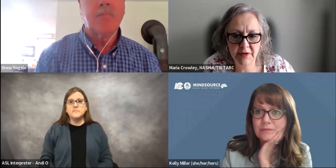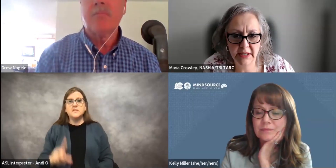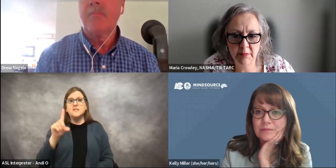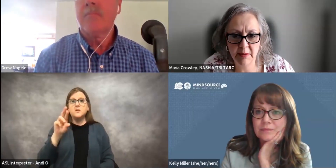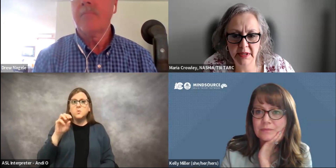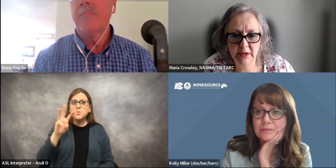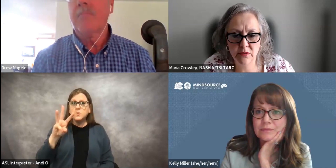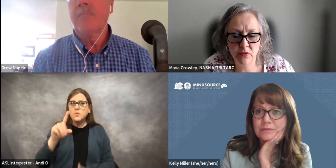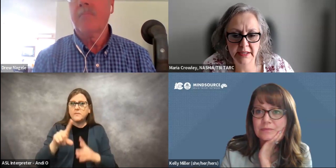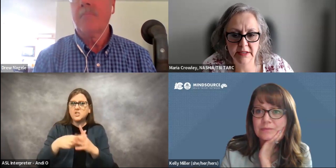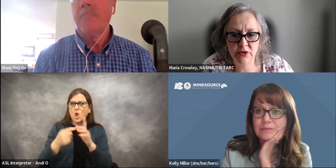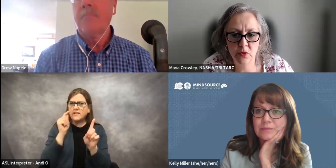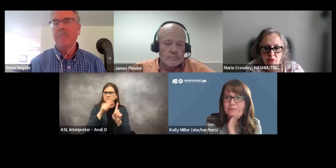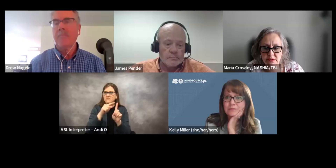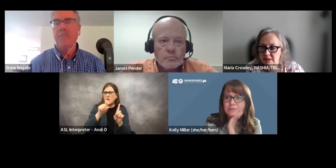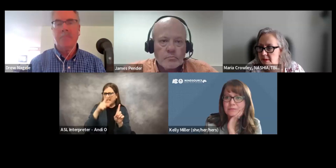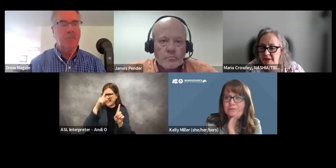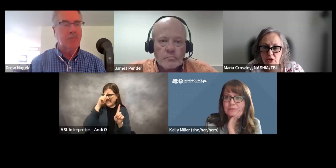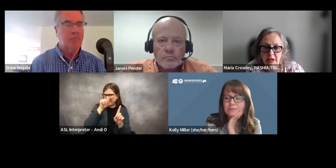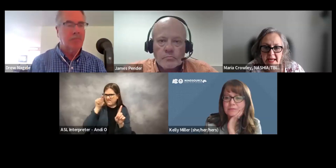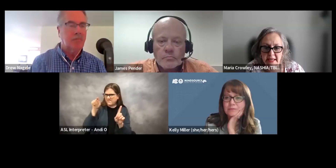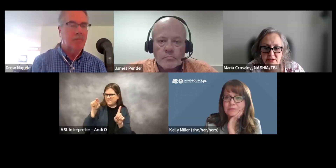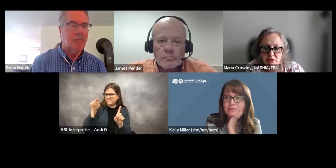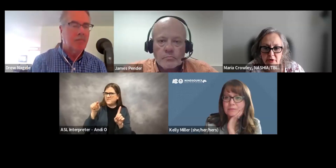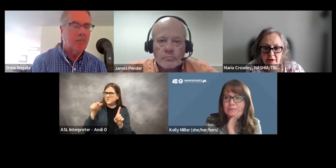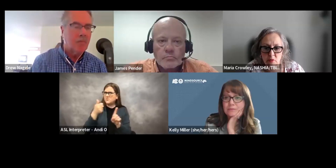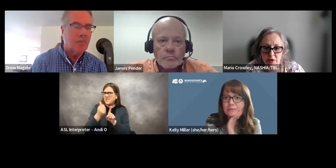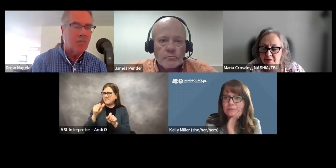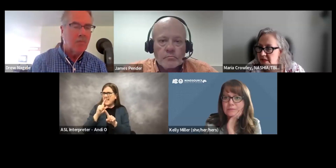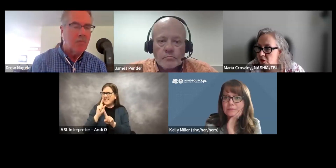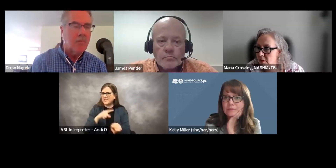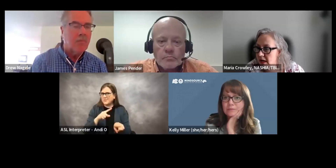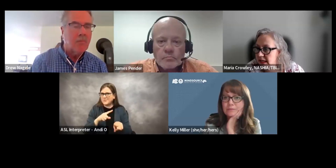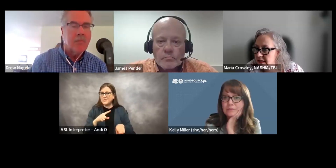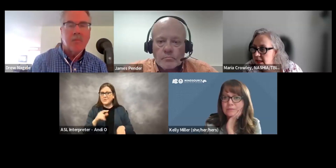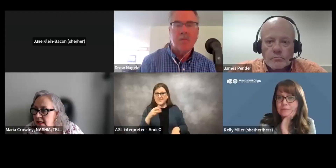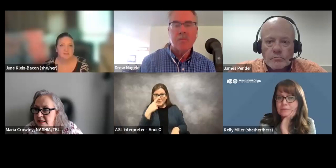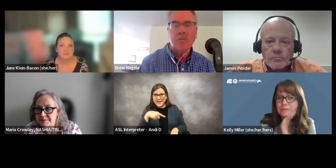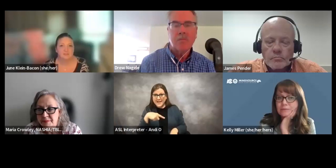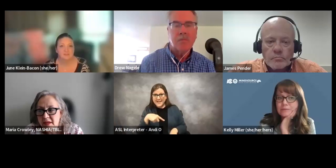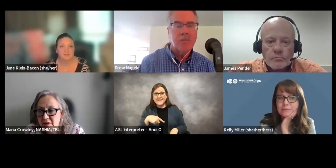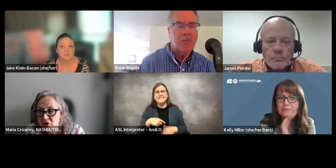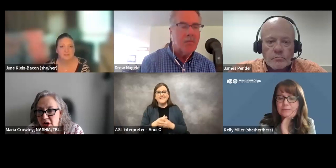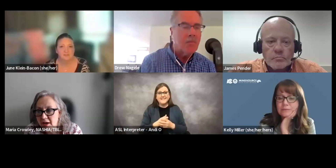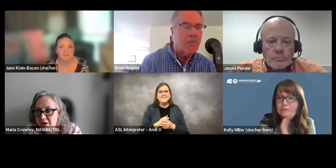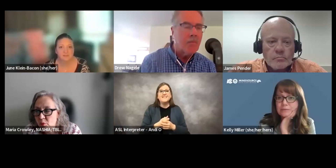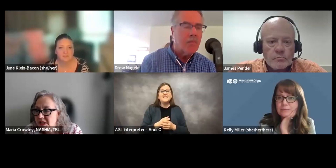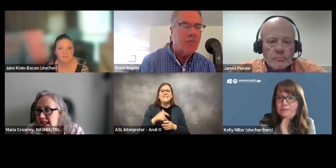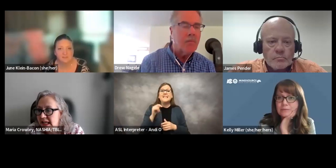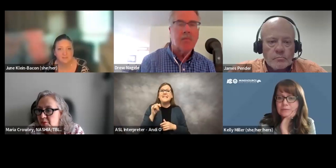feeling it might be directed towards something you can answer for everyone if that's all right. If a child was lead